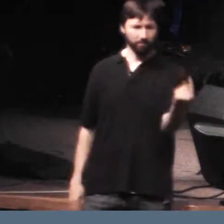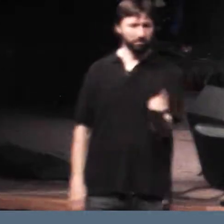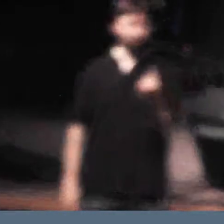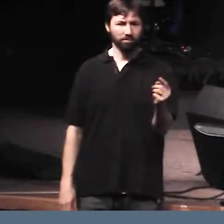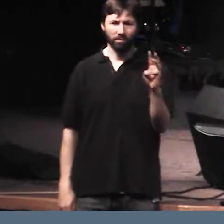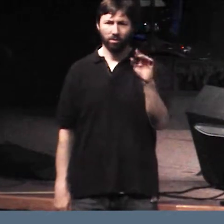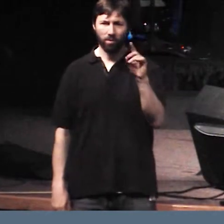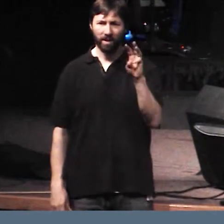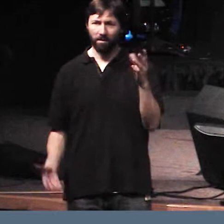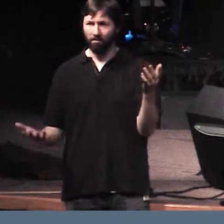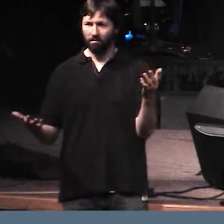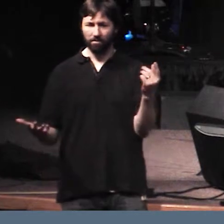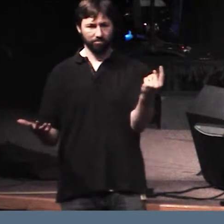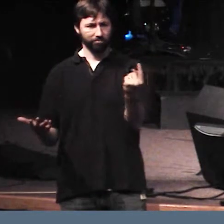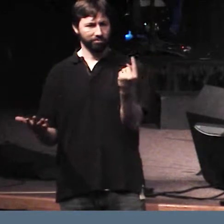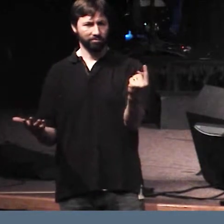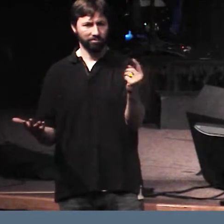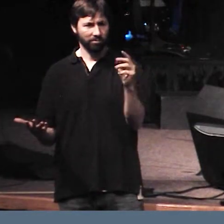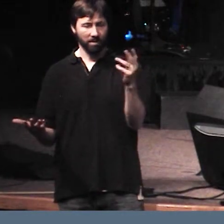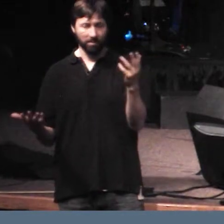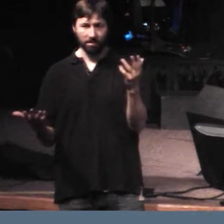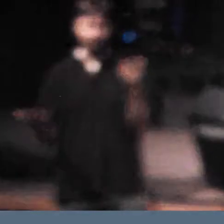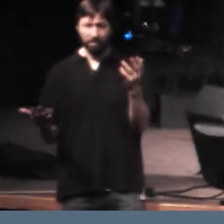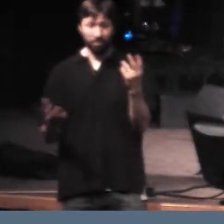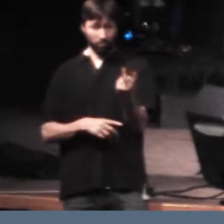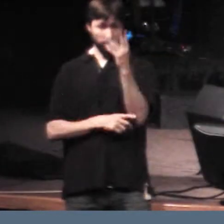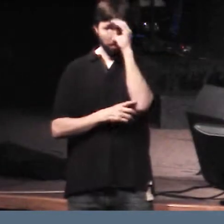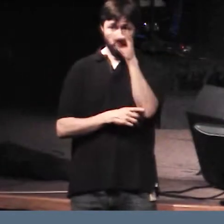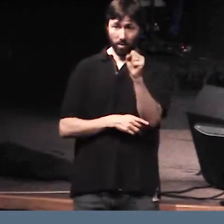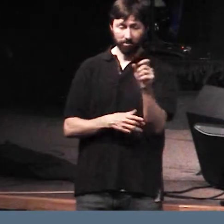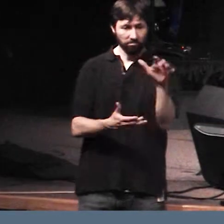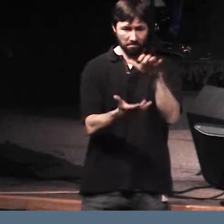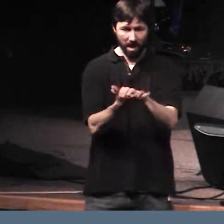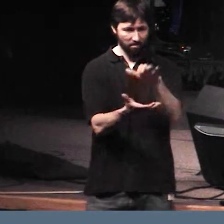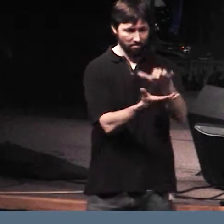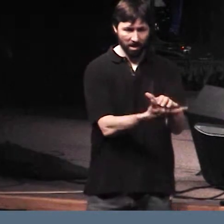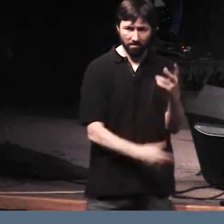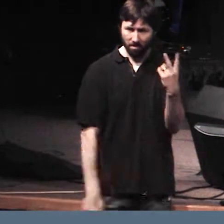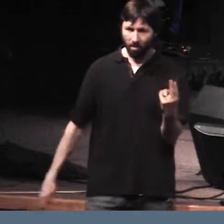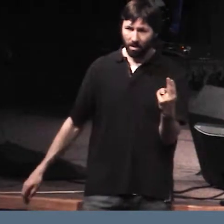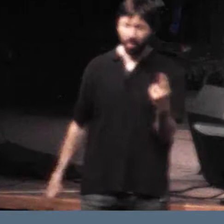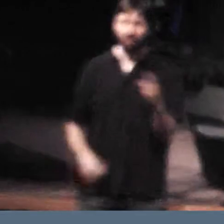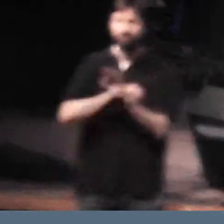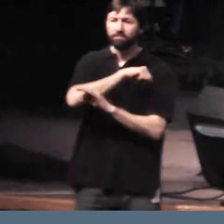strike one Well strike two, these two boys they marry and they marry foreign